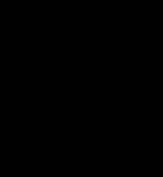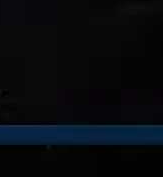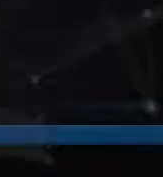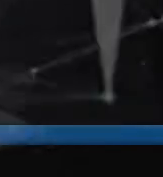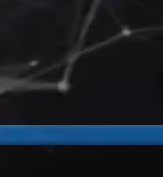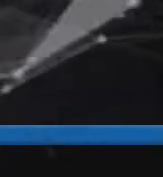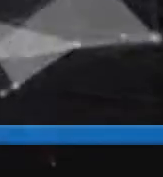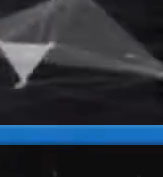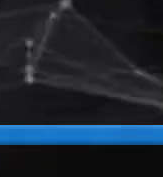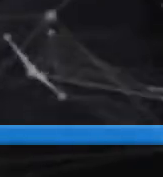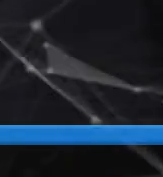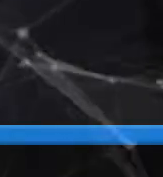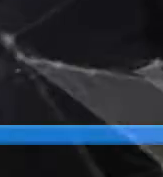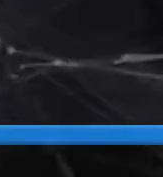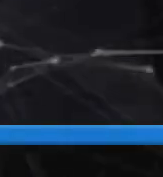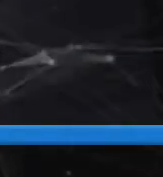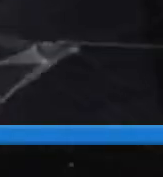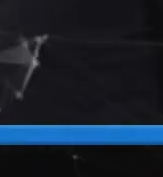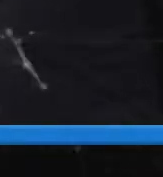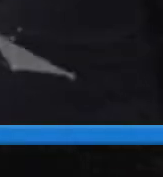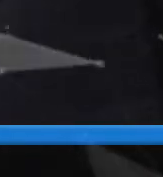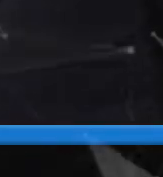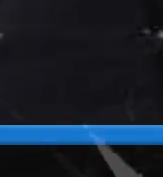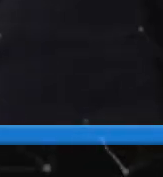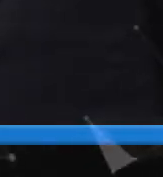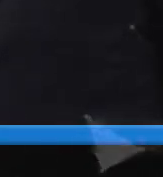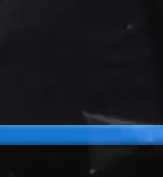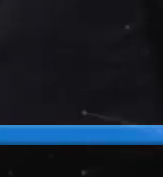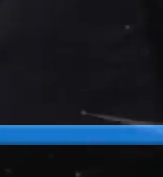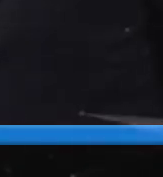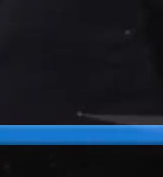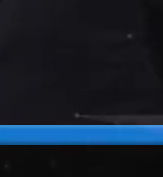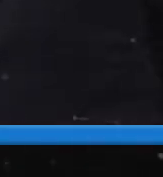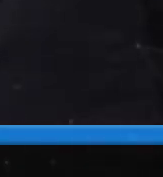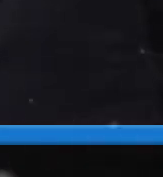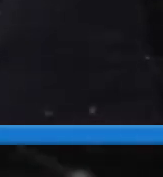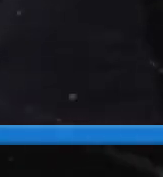Stay informed and visit our twitter account @escuchadiario